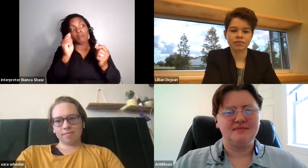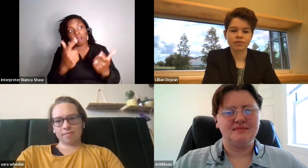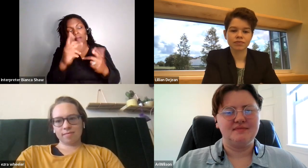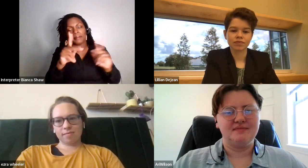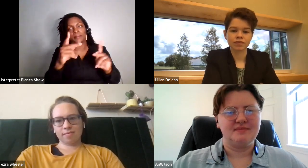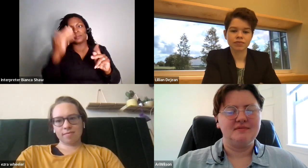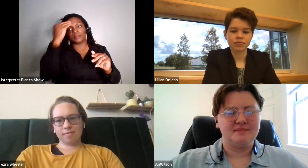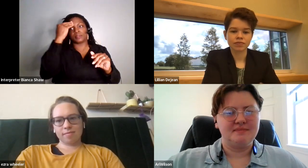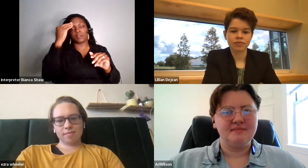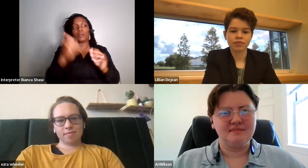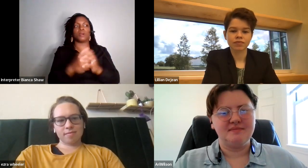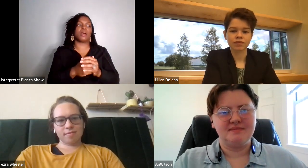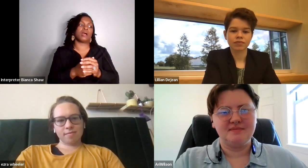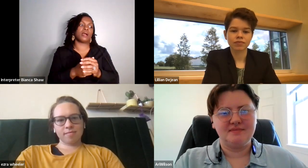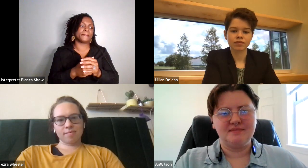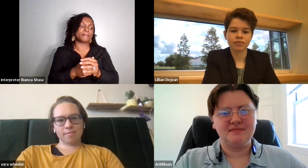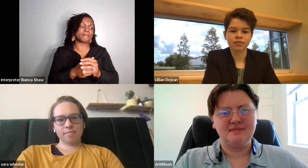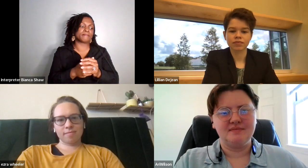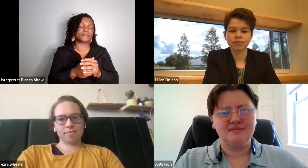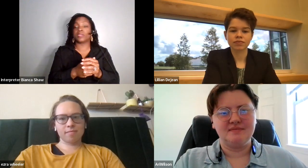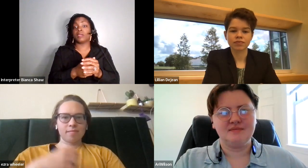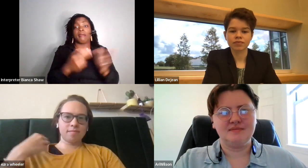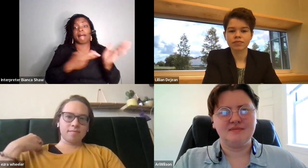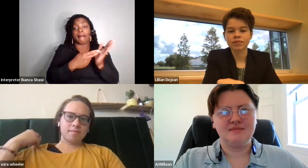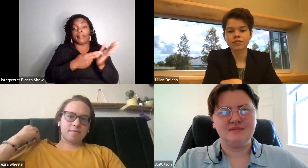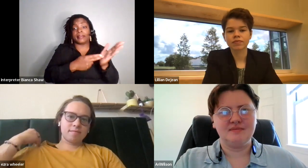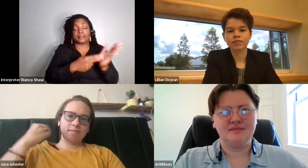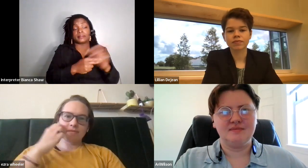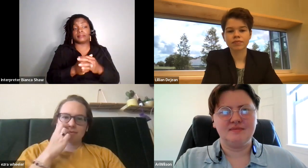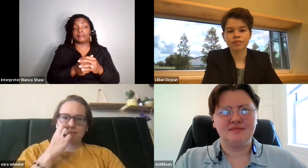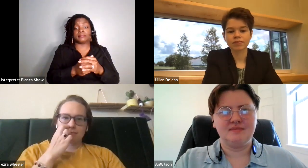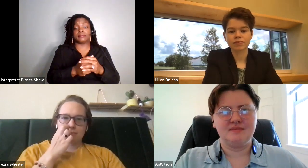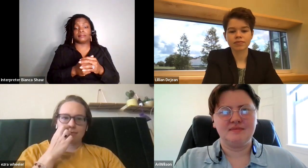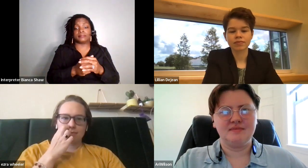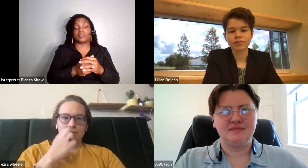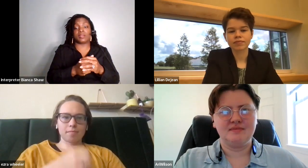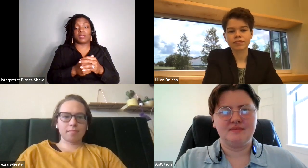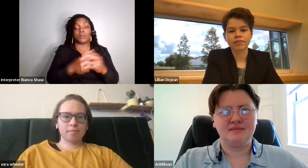You know we tempted to be honest. Do we all have it in visual disabilities?